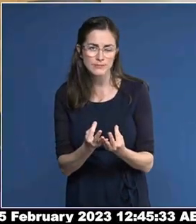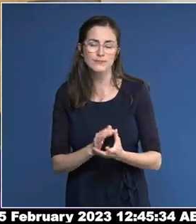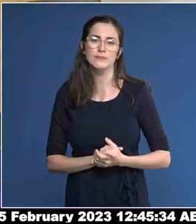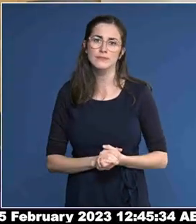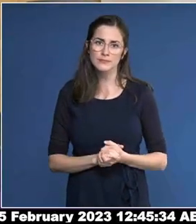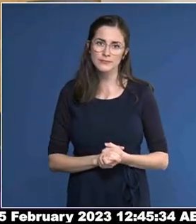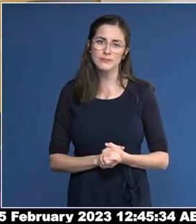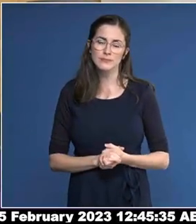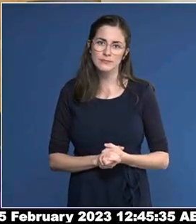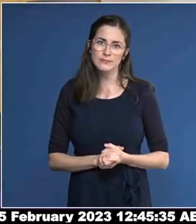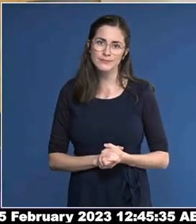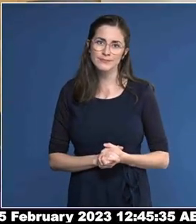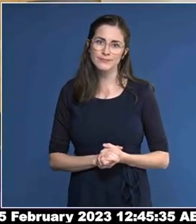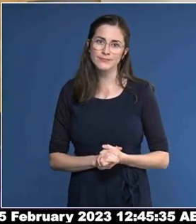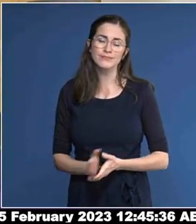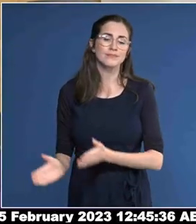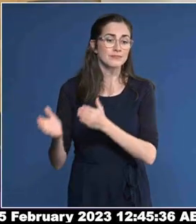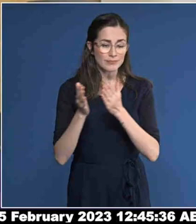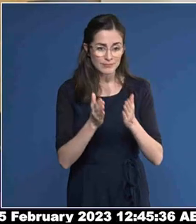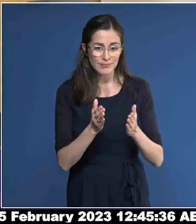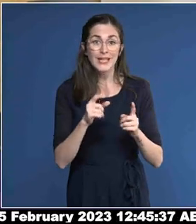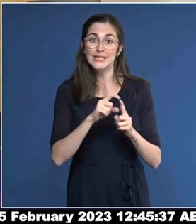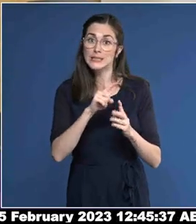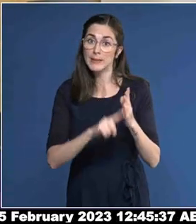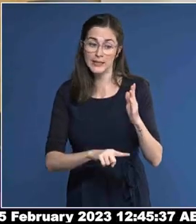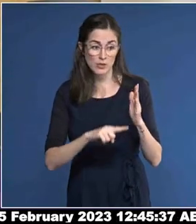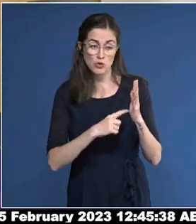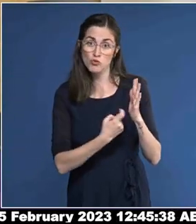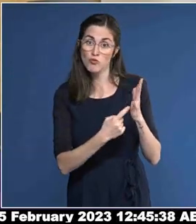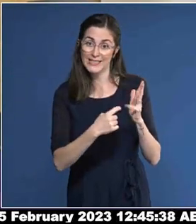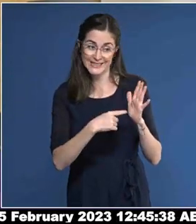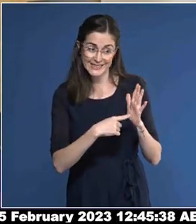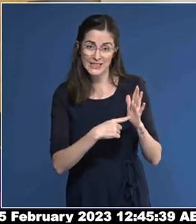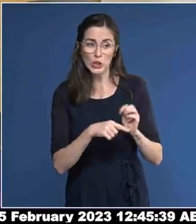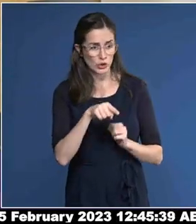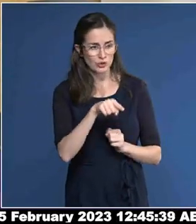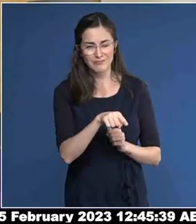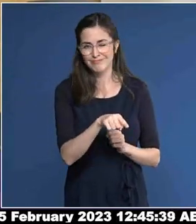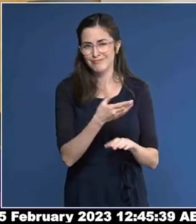But before I do, with The Disability Trust, you've just taken on this role as the CEO,